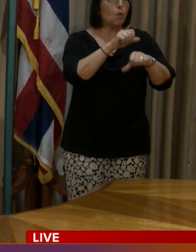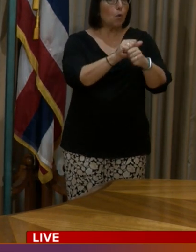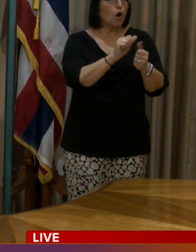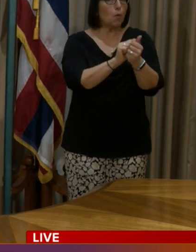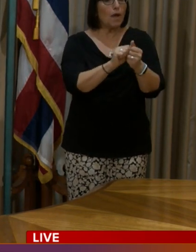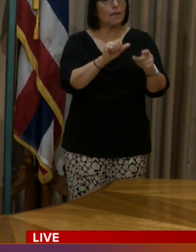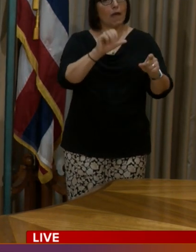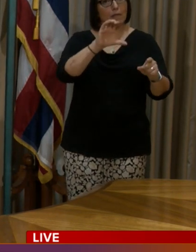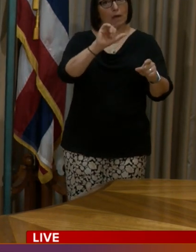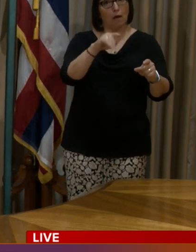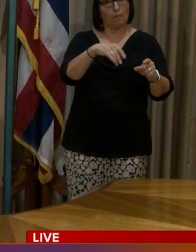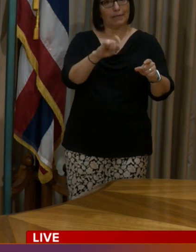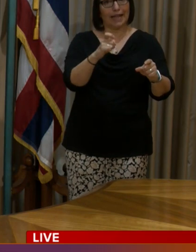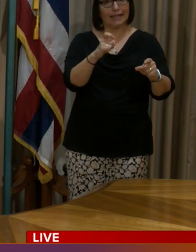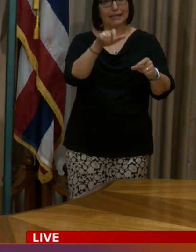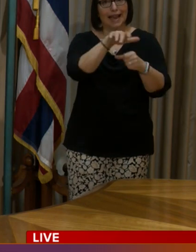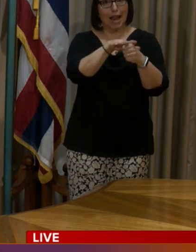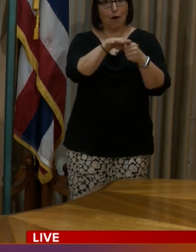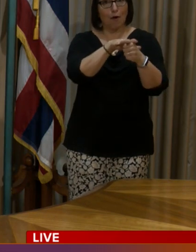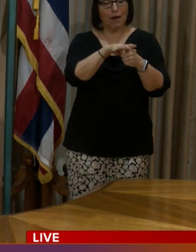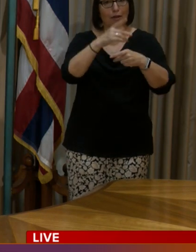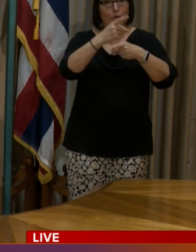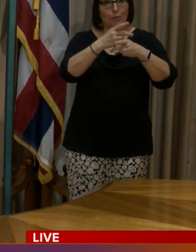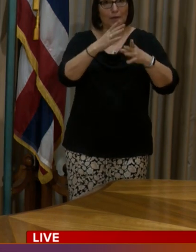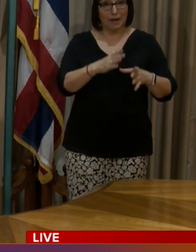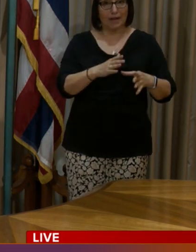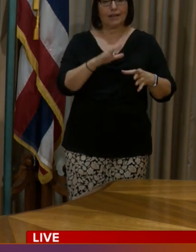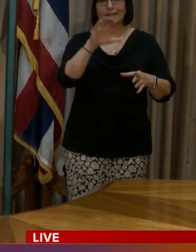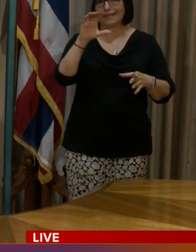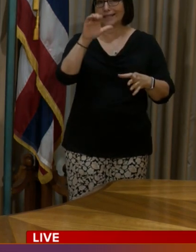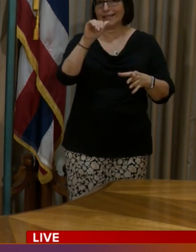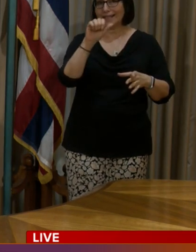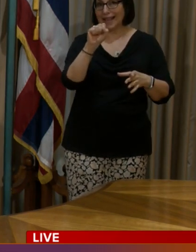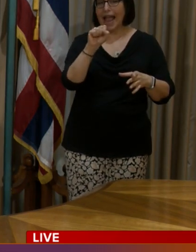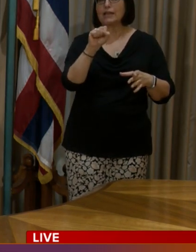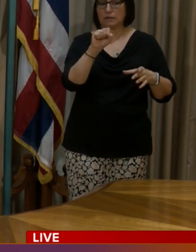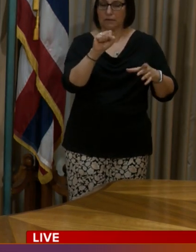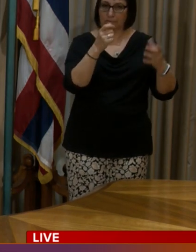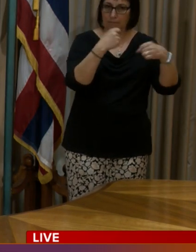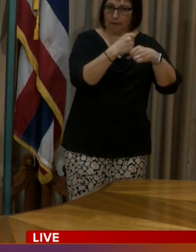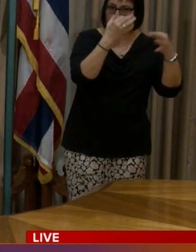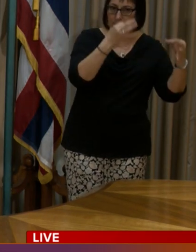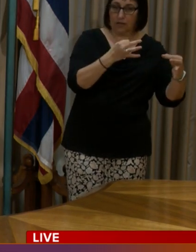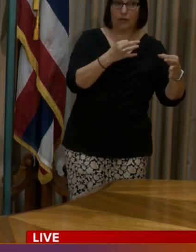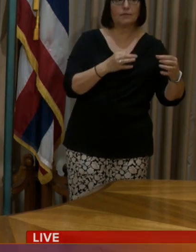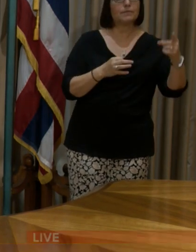DECISIONS AT THE COMPLEX AREA LEVEL AND PRINCIPLES ARE WORKING WITH THEIR COMPLEX AREA SUPERINTENDENTS FOR THEIR INDIVIDUAL DESIGNS.